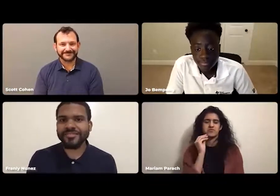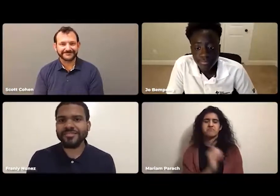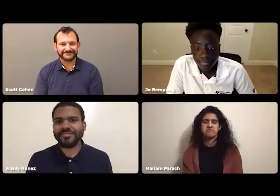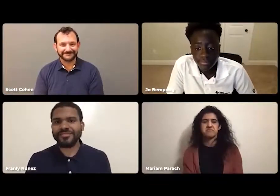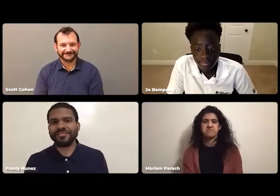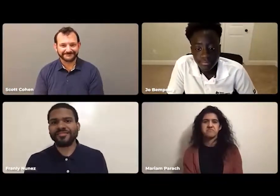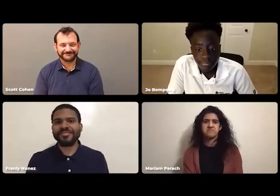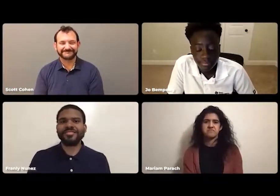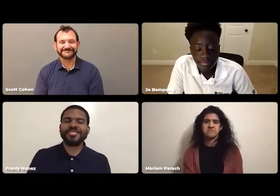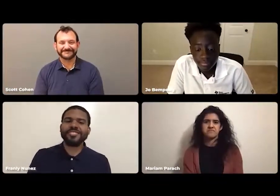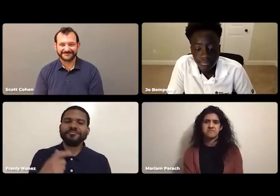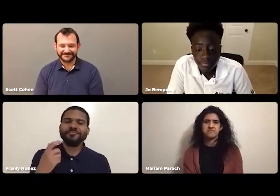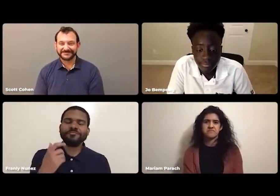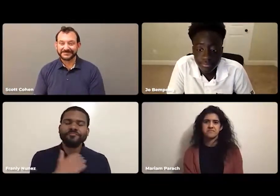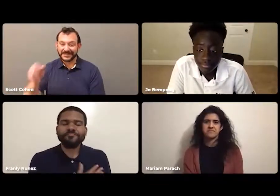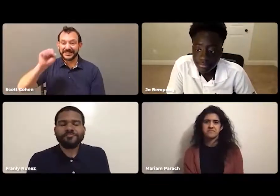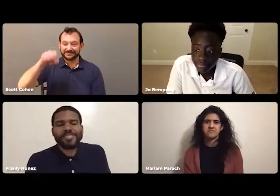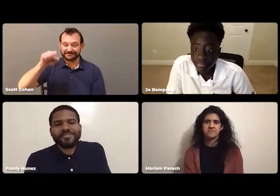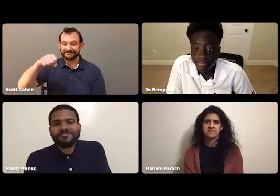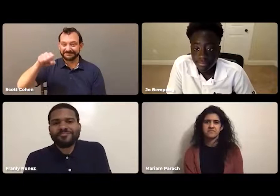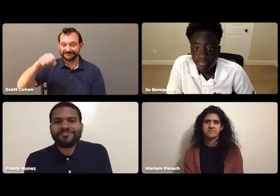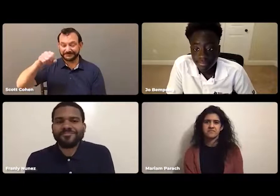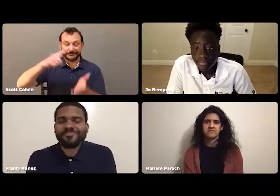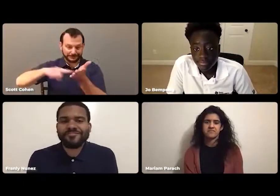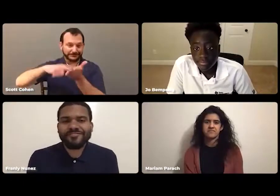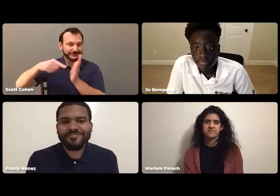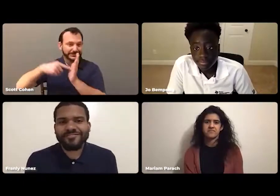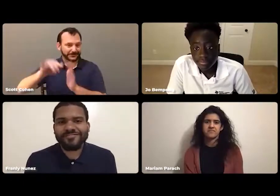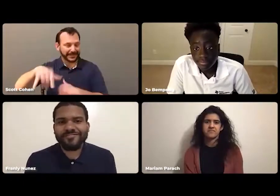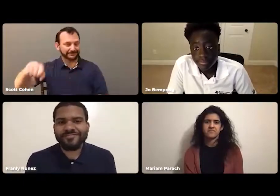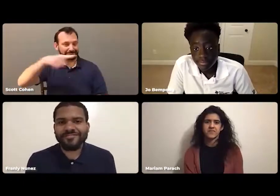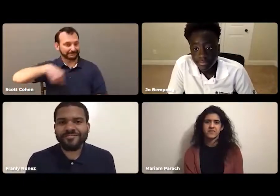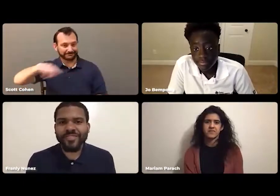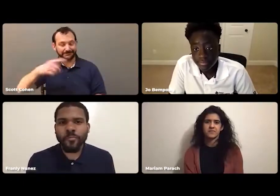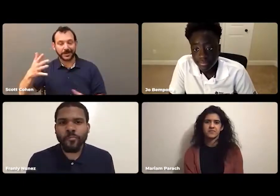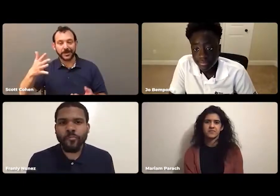Same experience here.